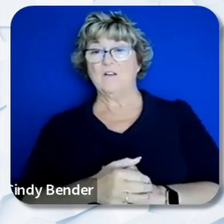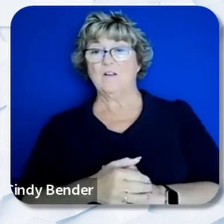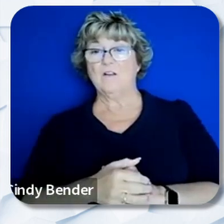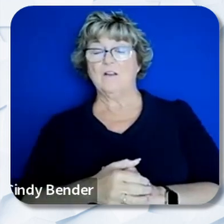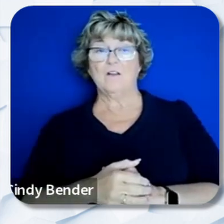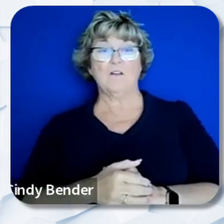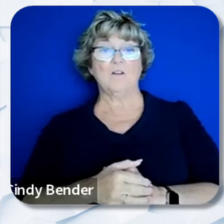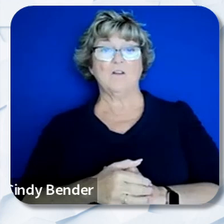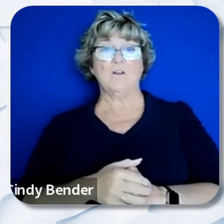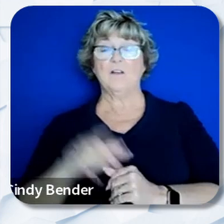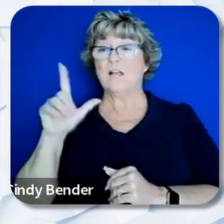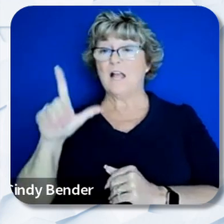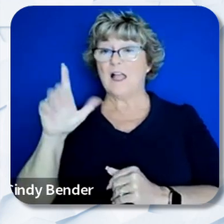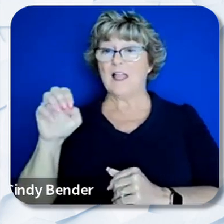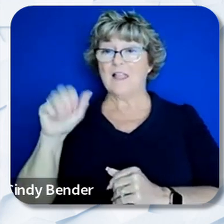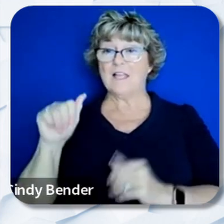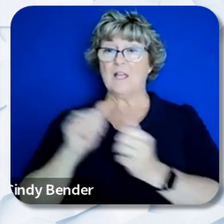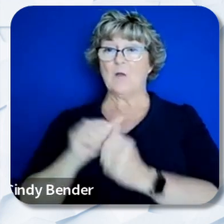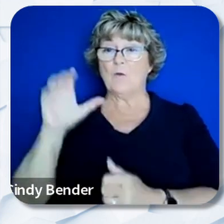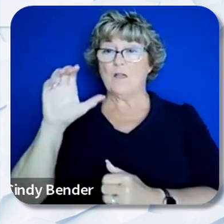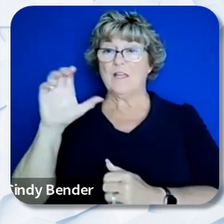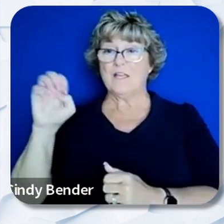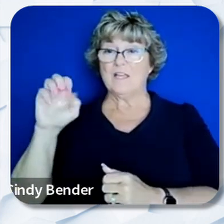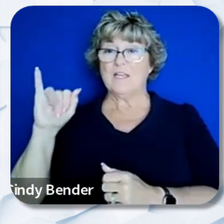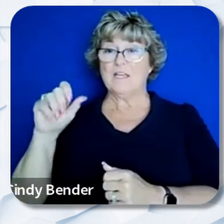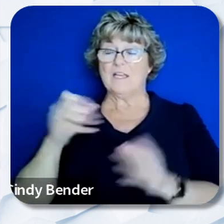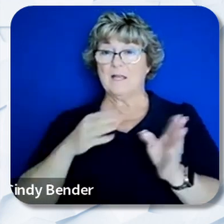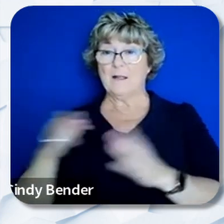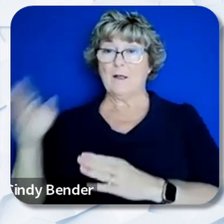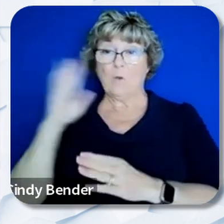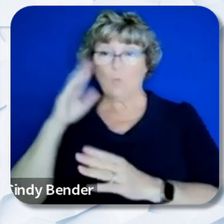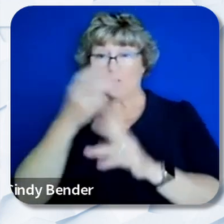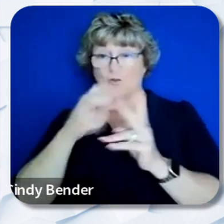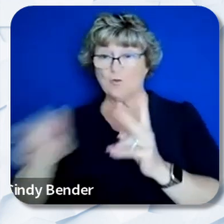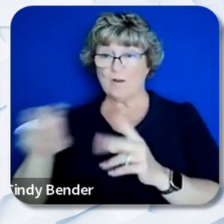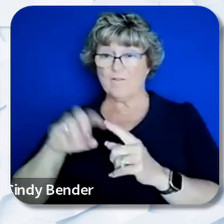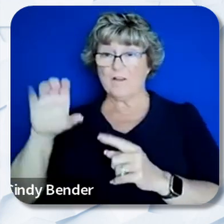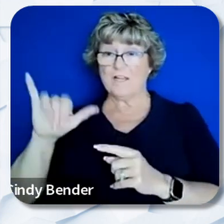a current CCEIS plan be transitioned to a CIM eventually? If yes, do you have an estimated